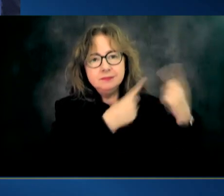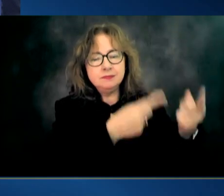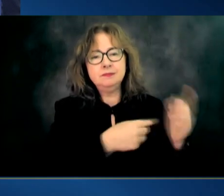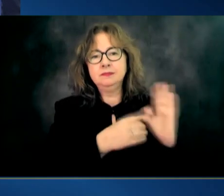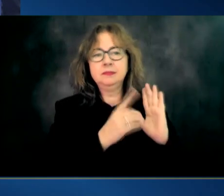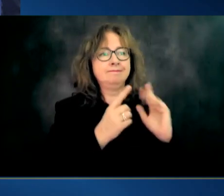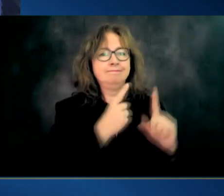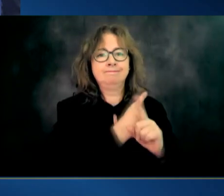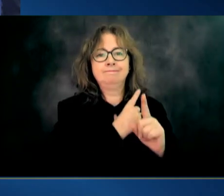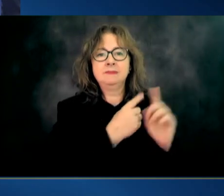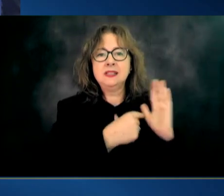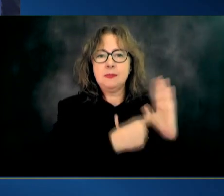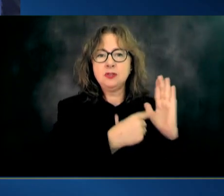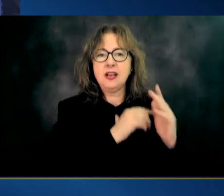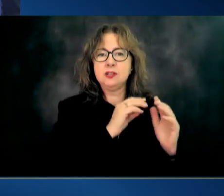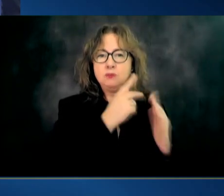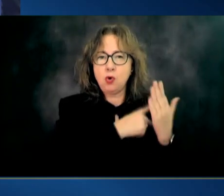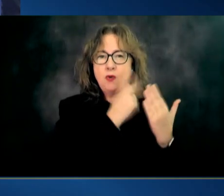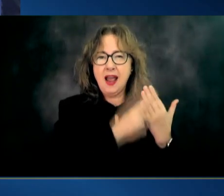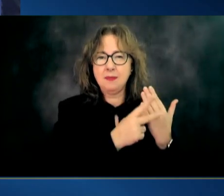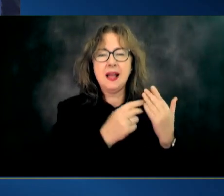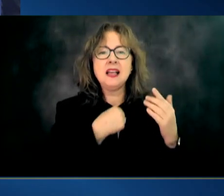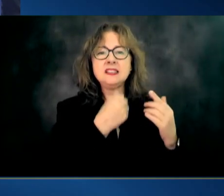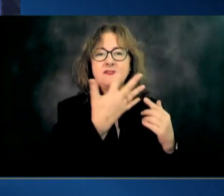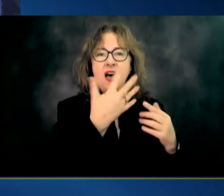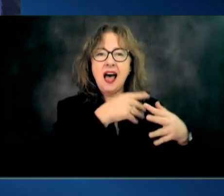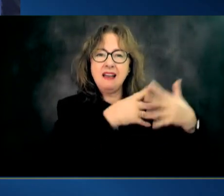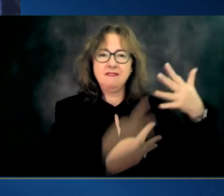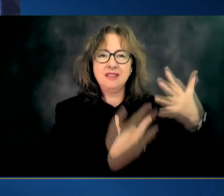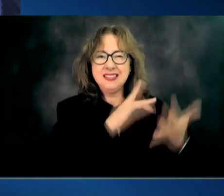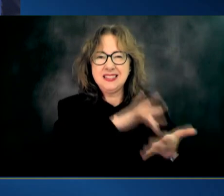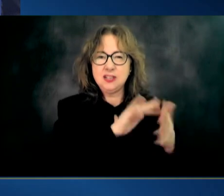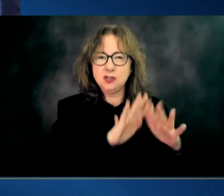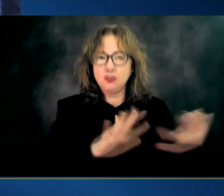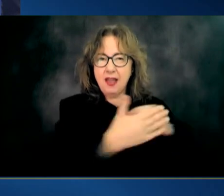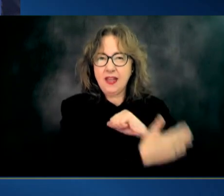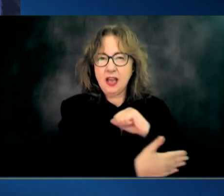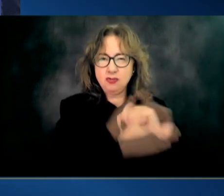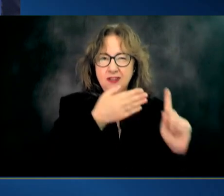of five comprehensive sickle cell centers around the country. They offer comprehensive